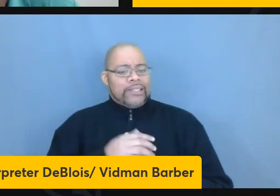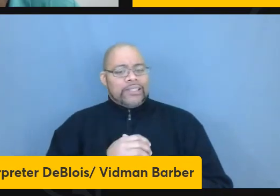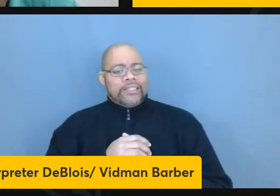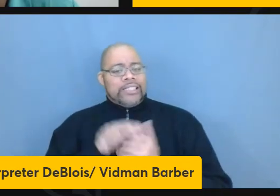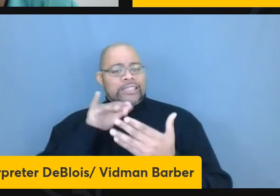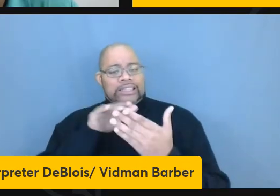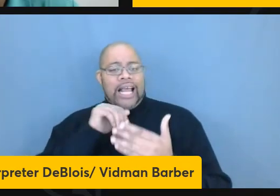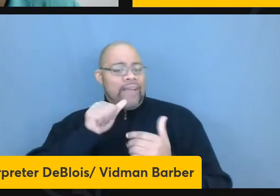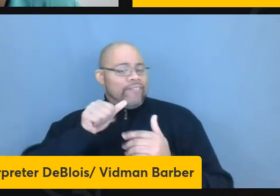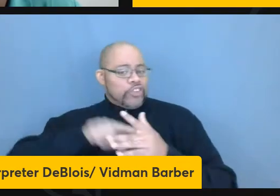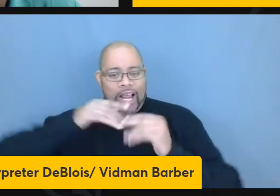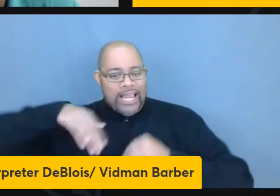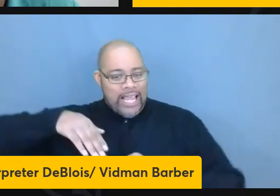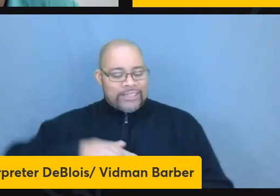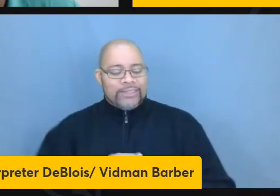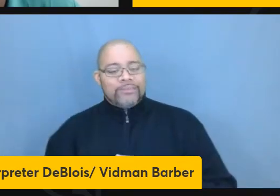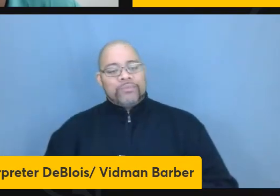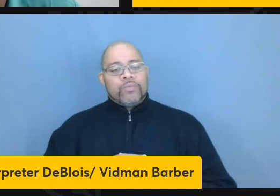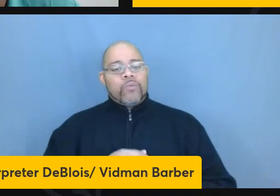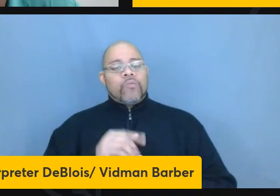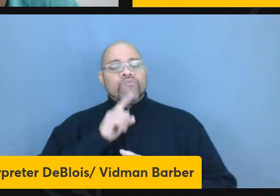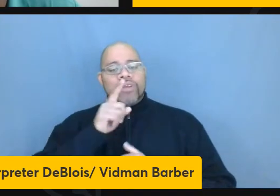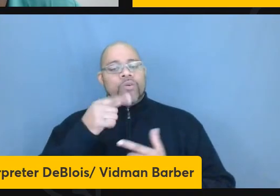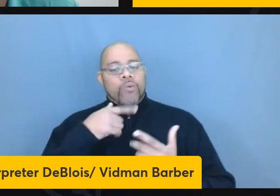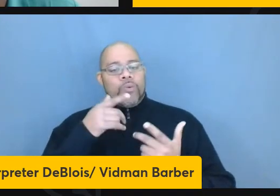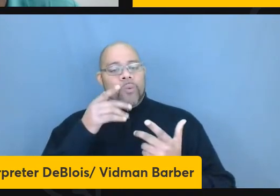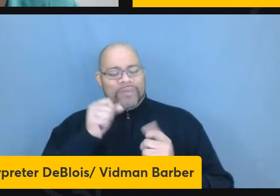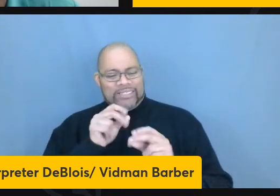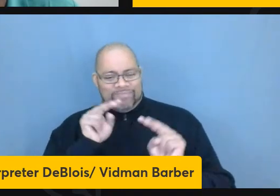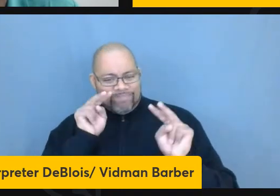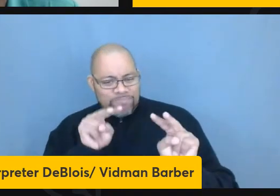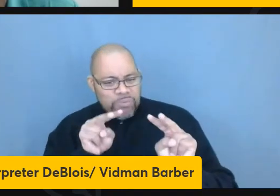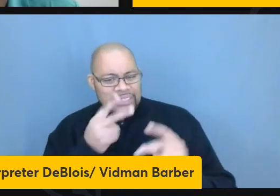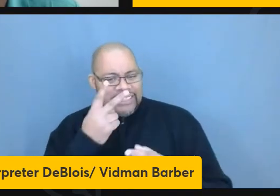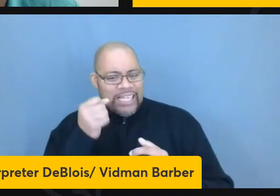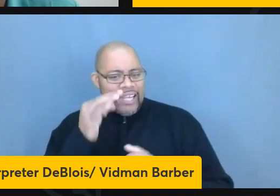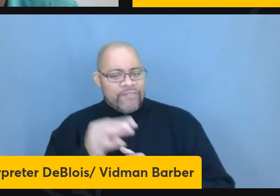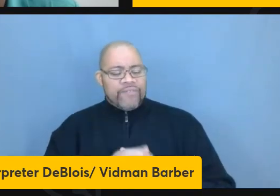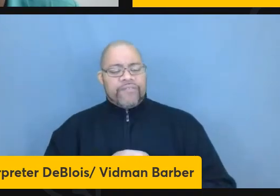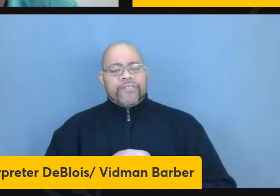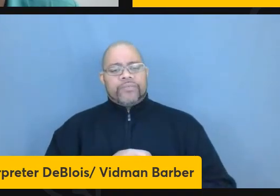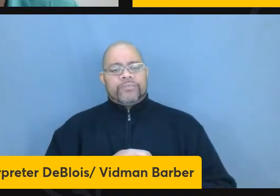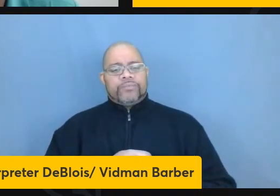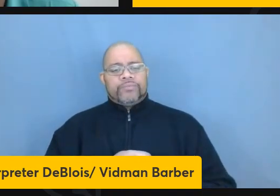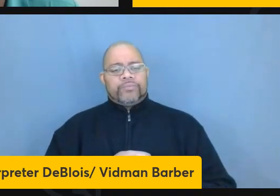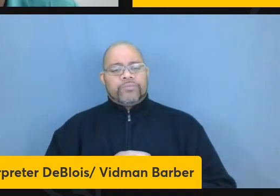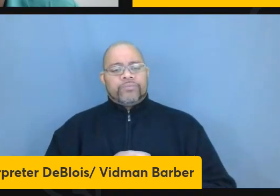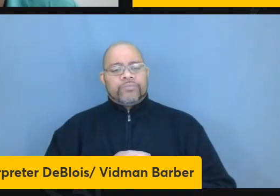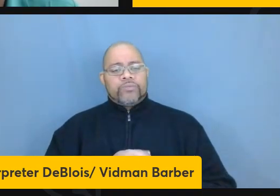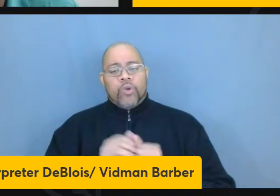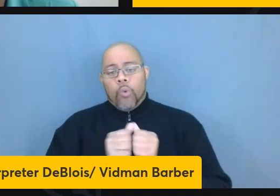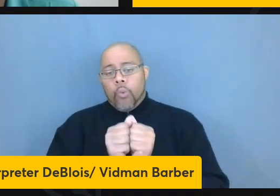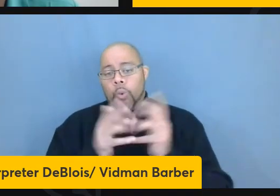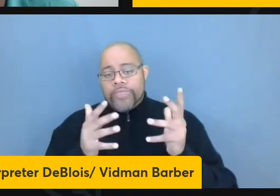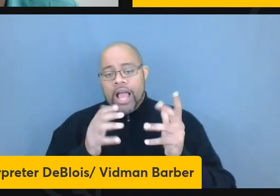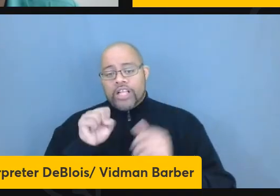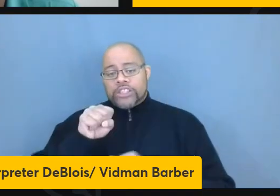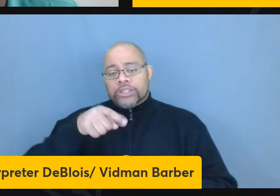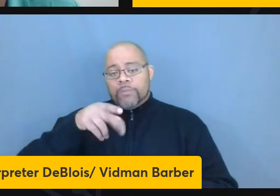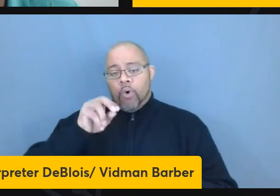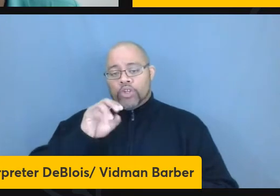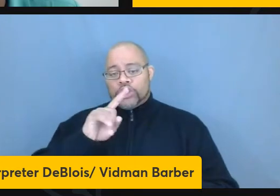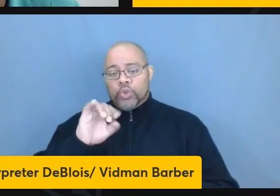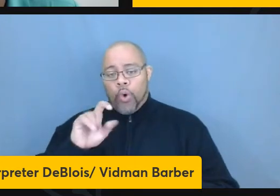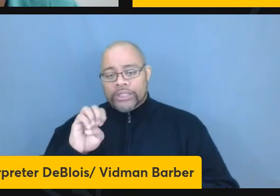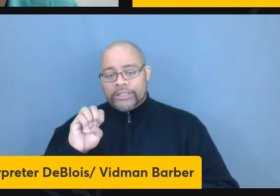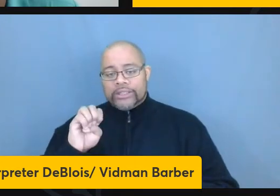started yet. But we're really being going to be keen to see whether, without the sporozoite stage, we can still see the kind